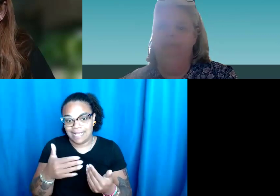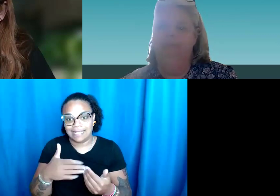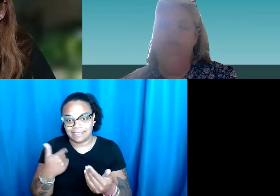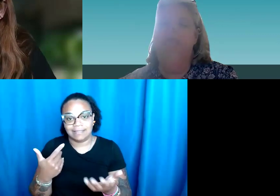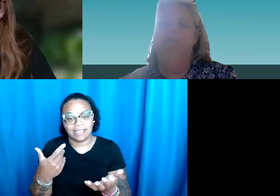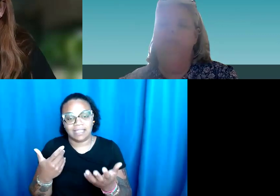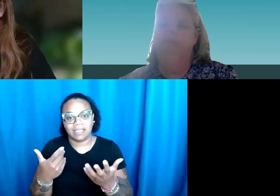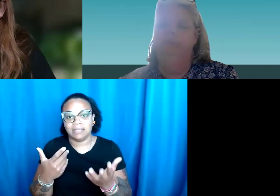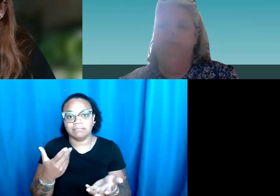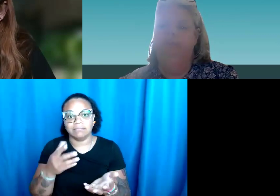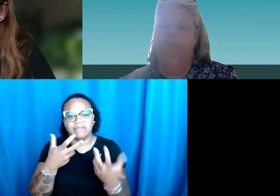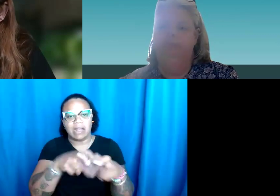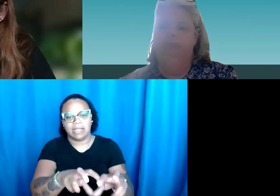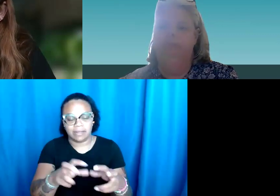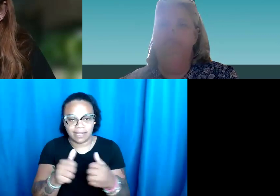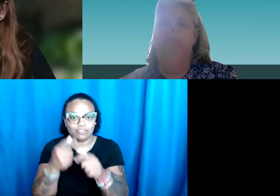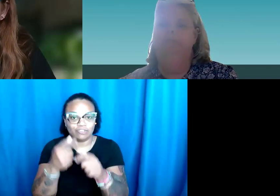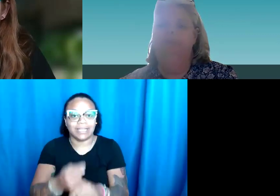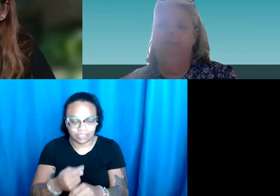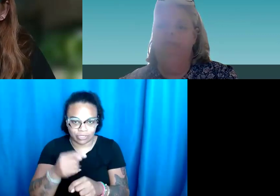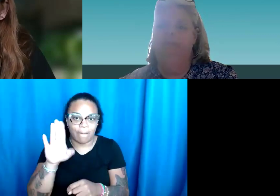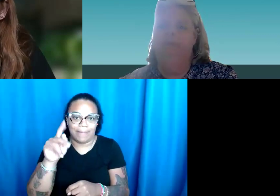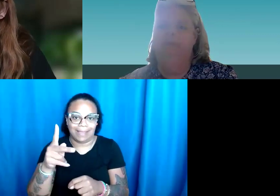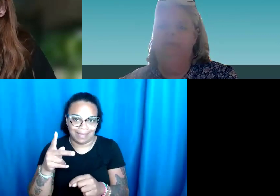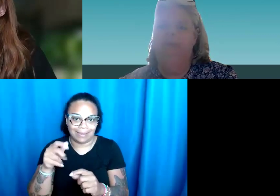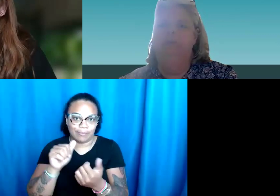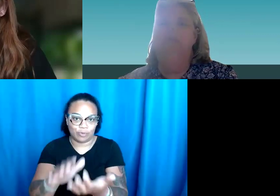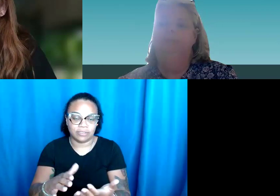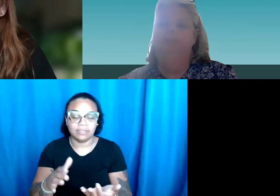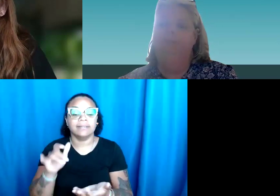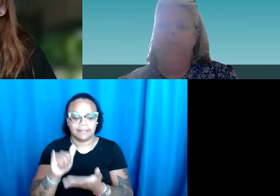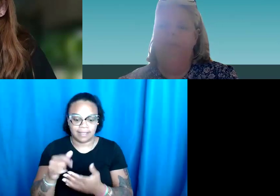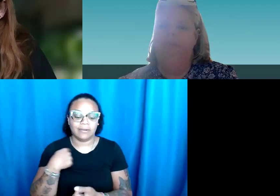banking space. That's something we look at.